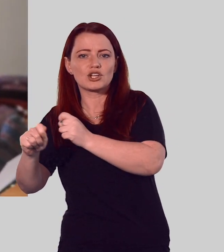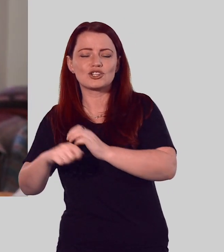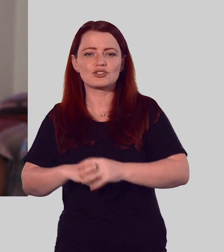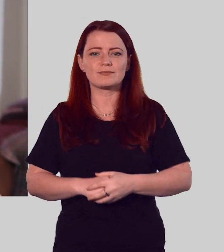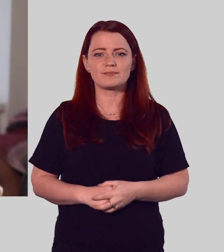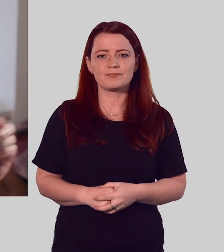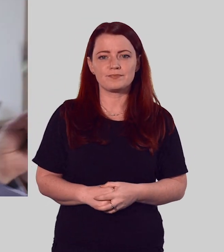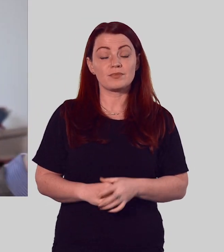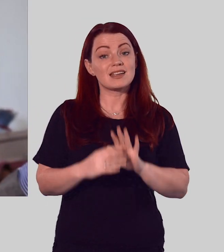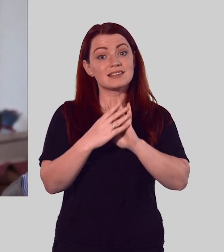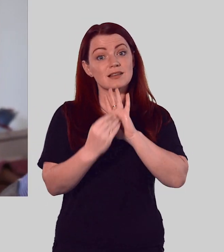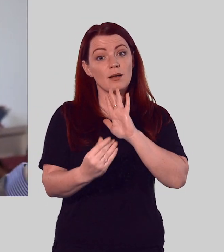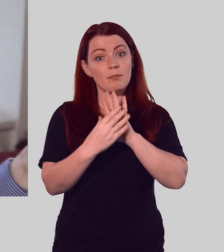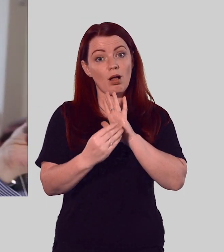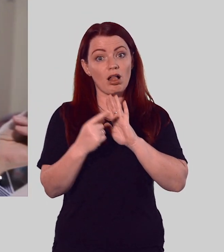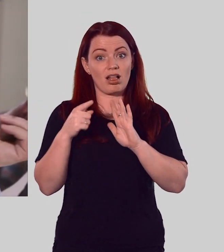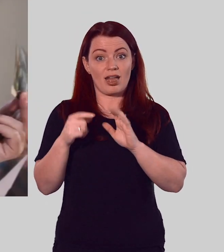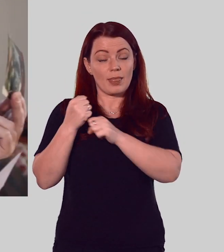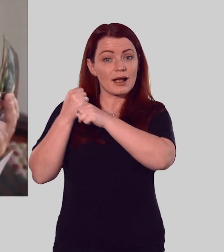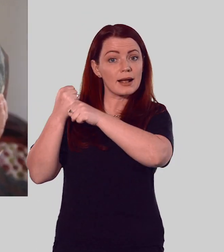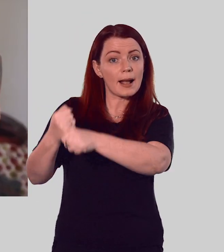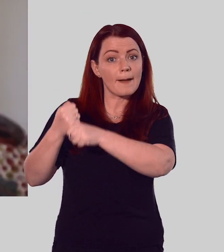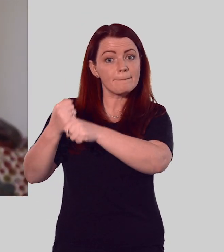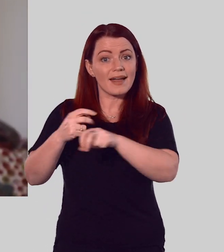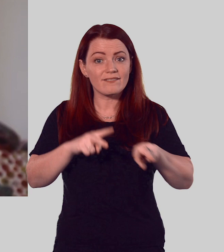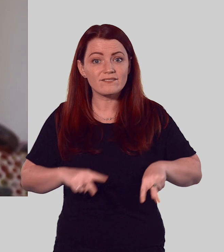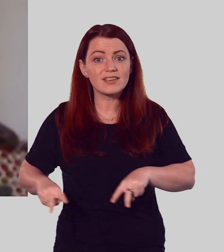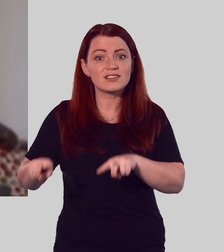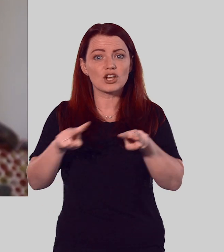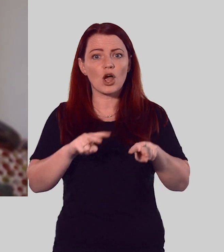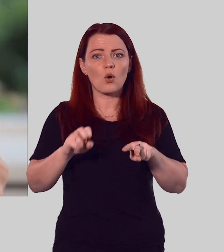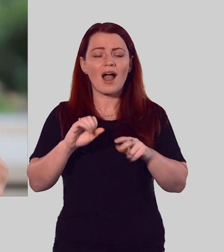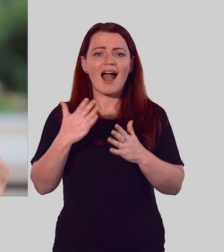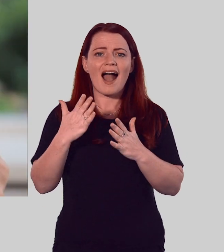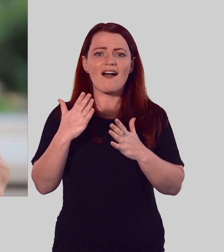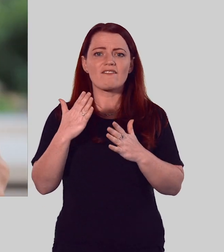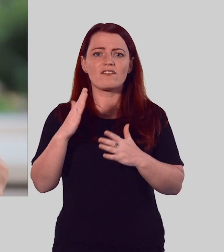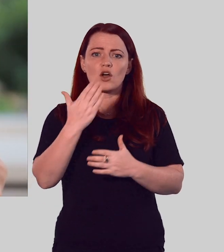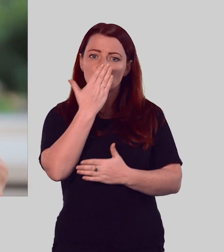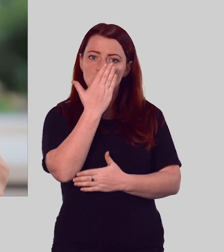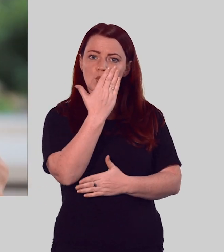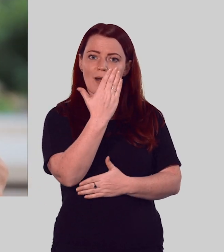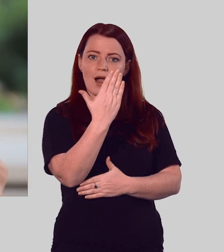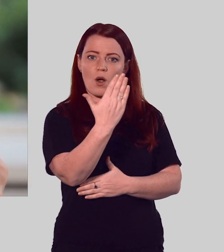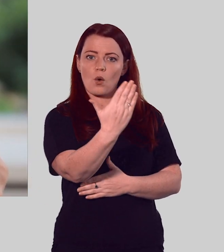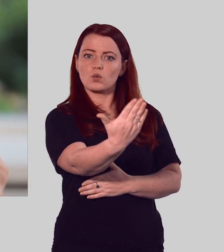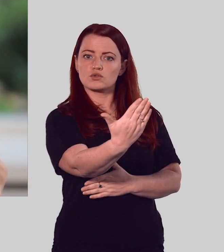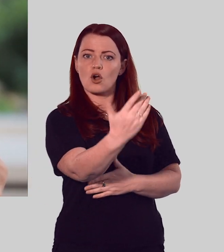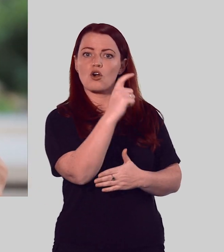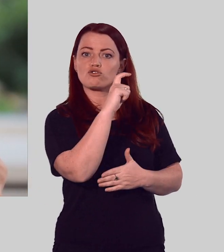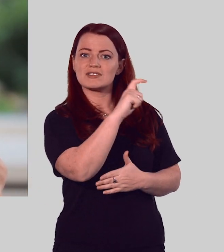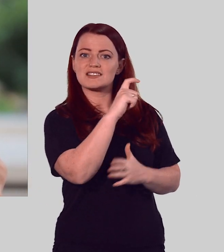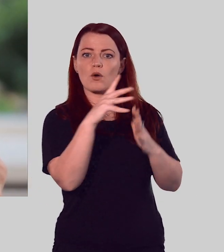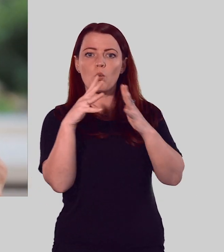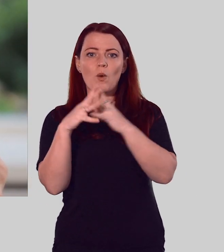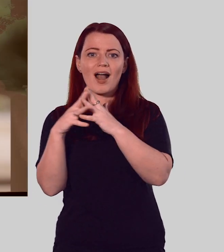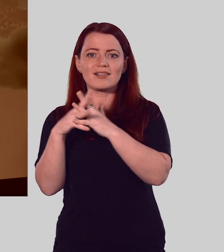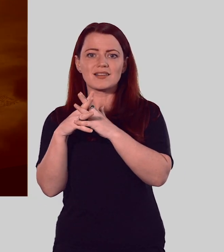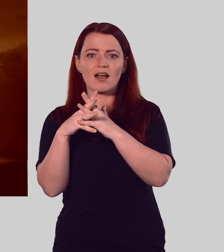For example in the campaign video there's a slow Zoom out on Christopher Wilder holding a picture of a dog.